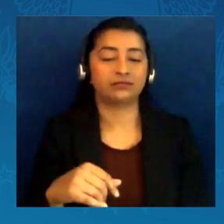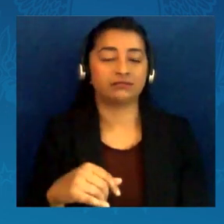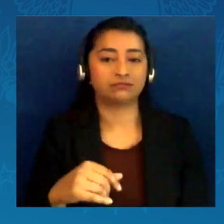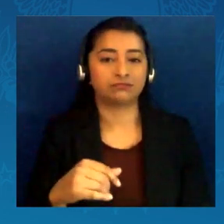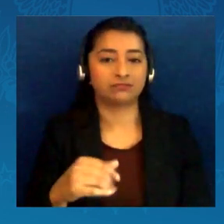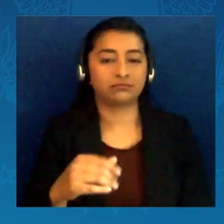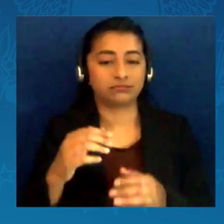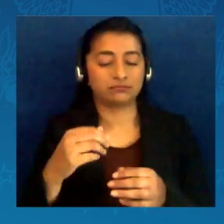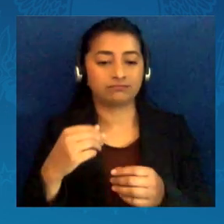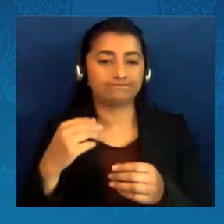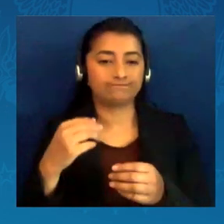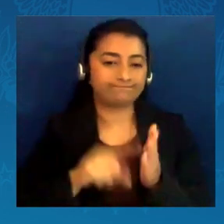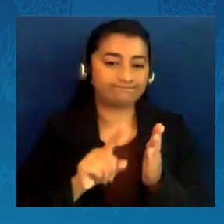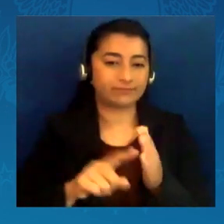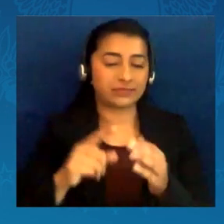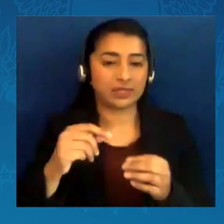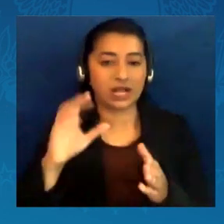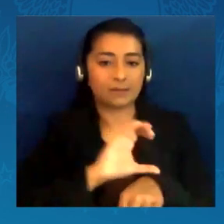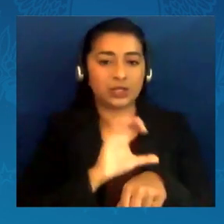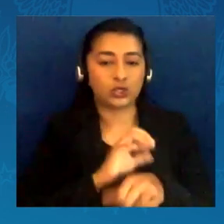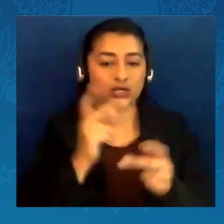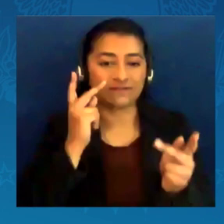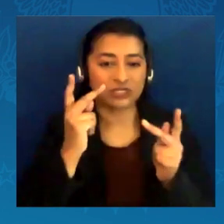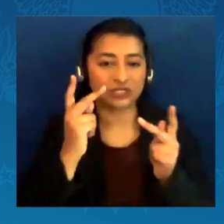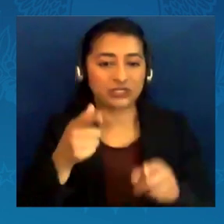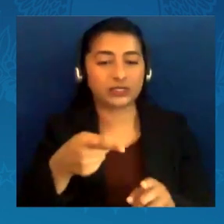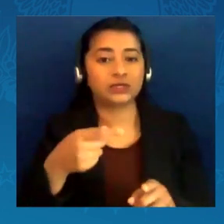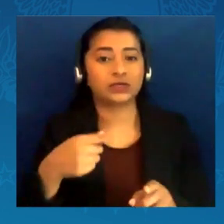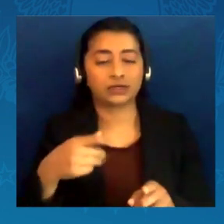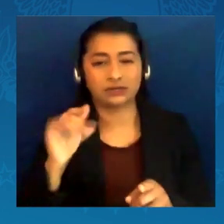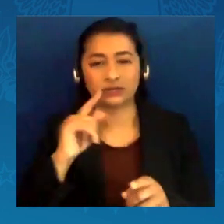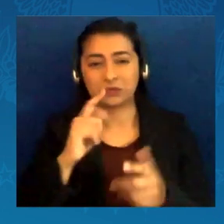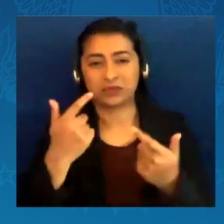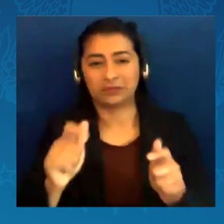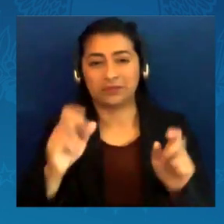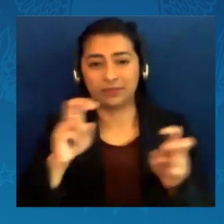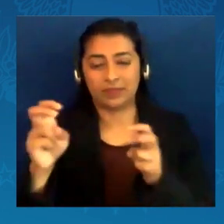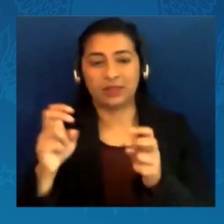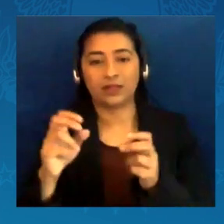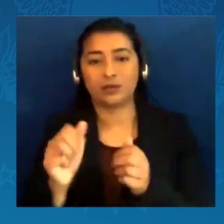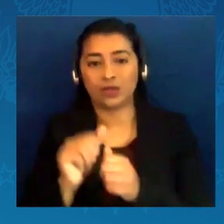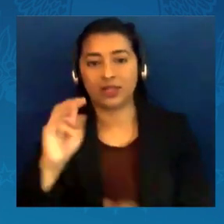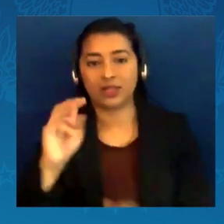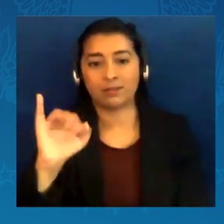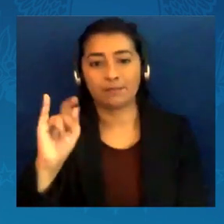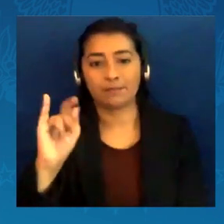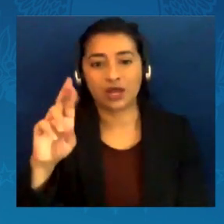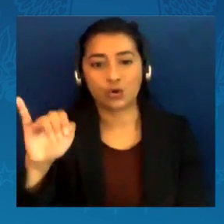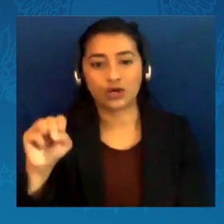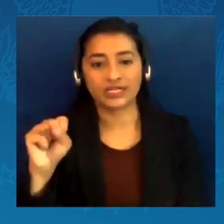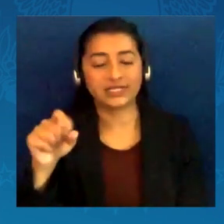I realize that that's a huge issue, especially with minority. It can detect people's lighter complexions,